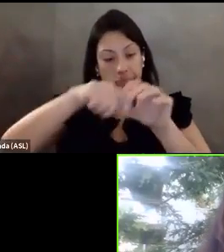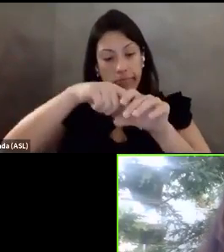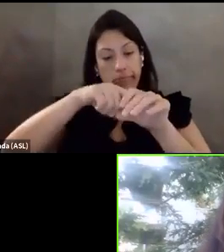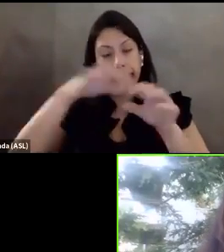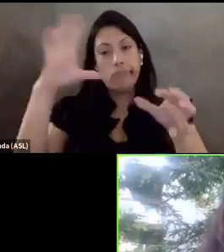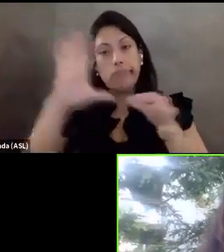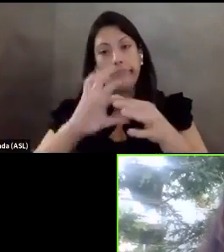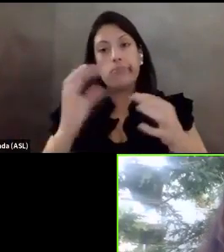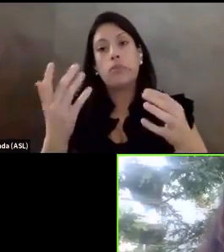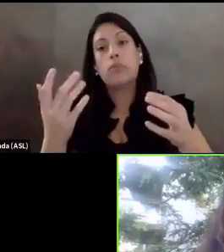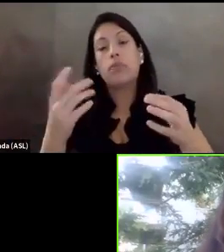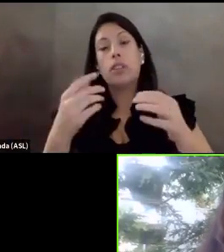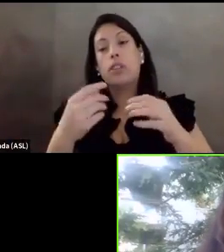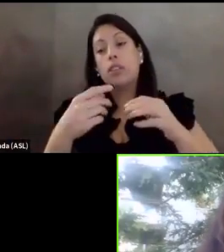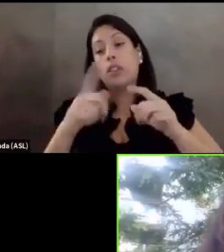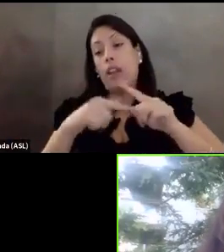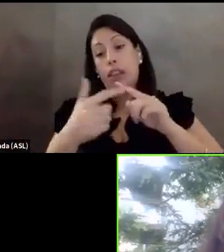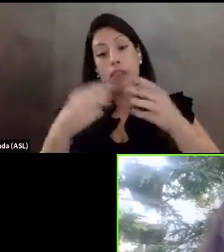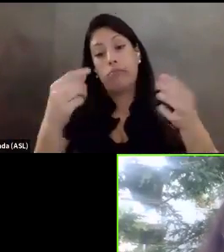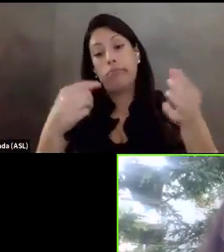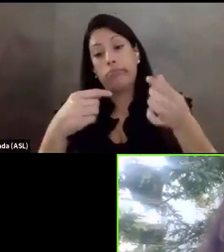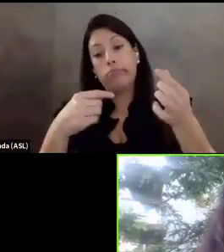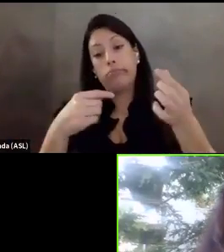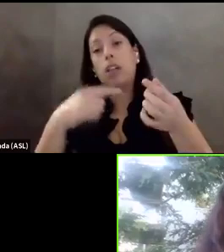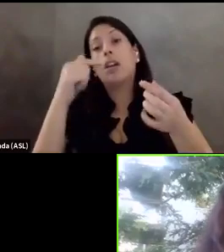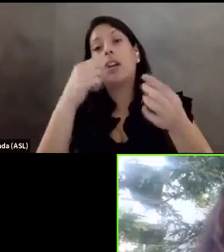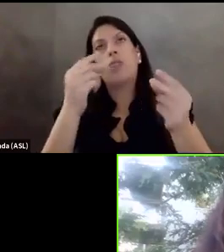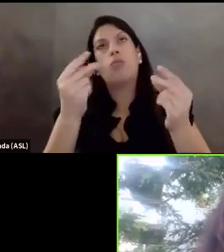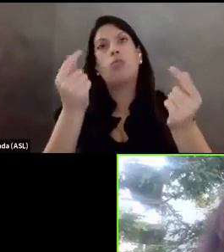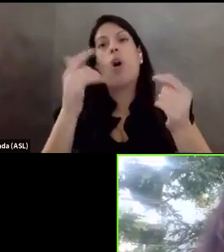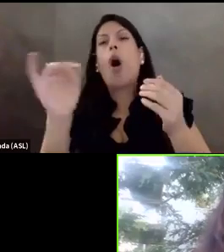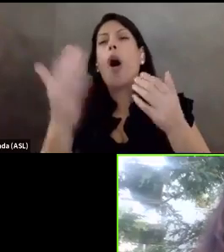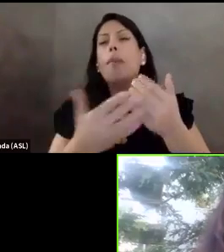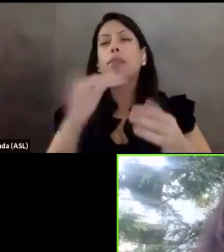And then the test reads out like sort of like a pregnancy test or another rapid